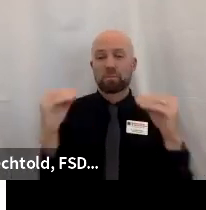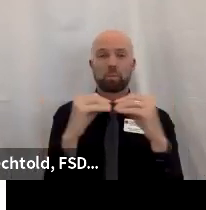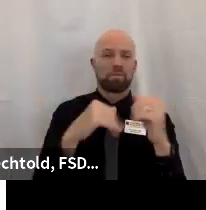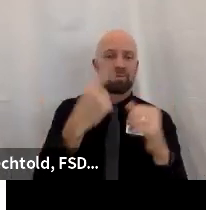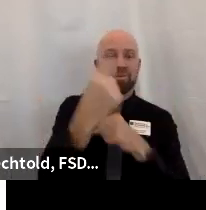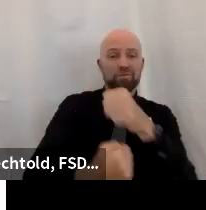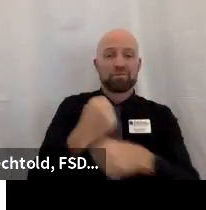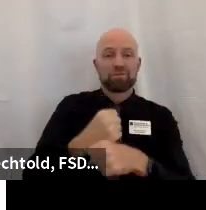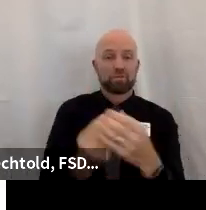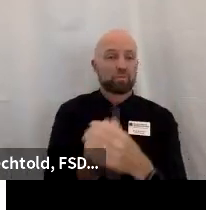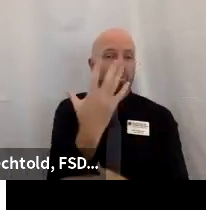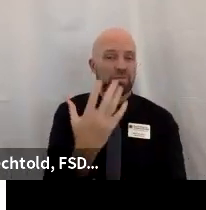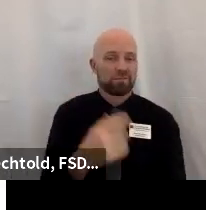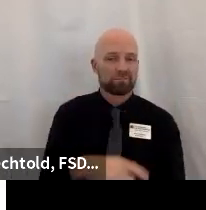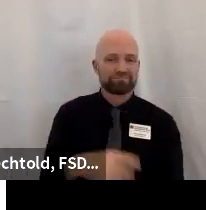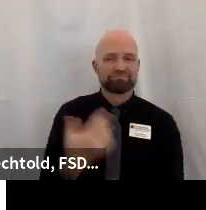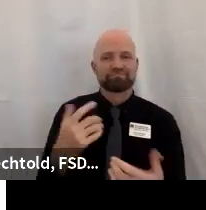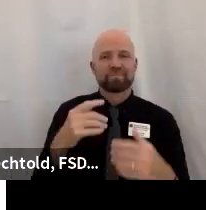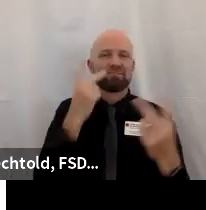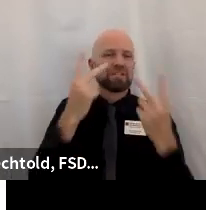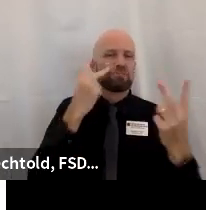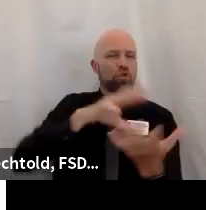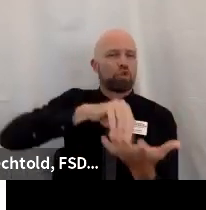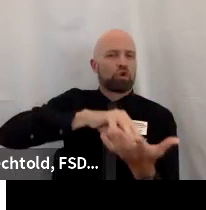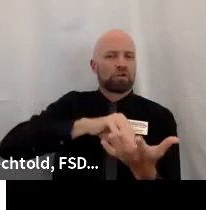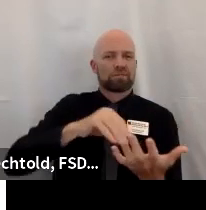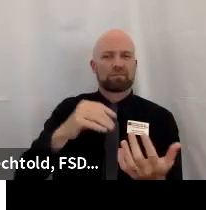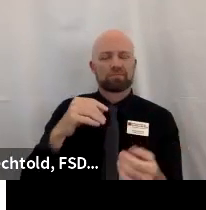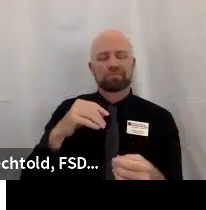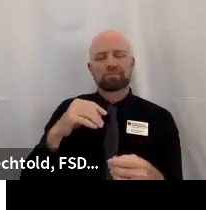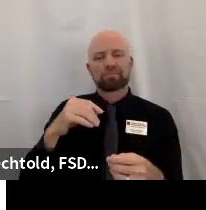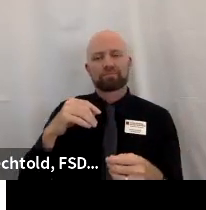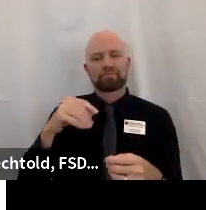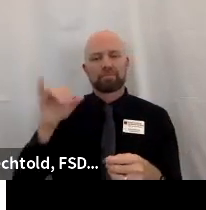meaning more than one year's growth with visual learning.